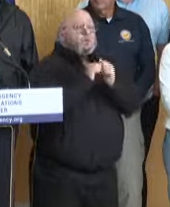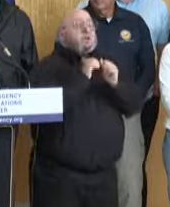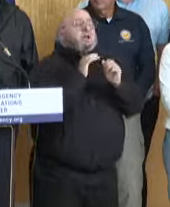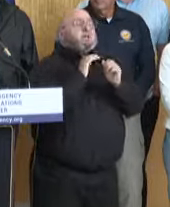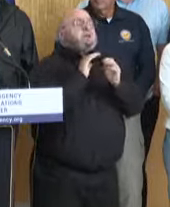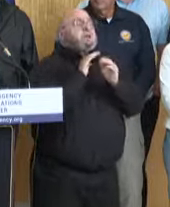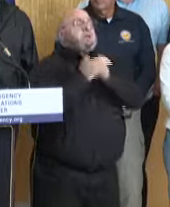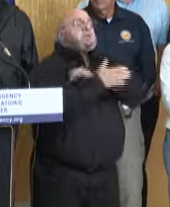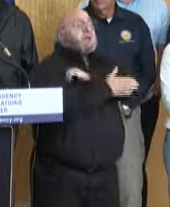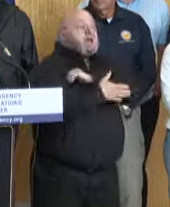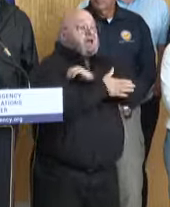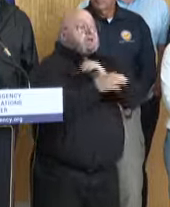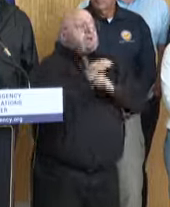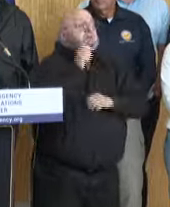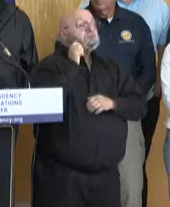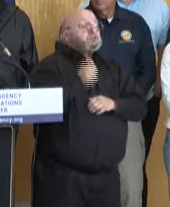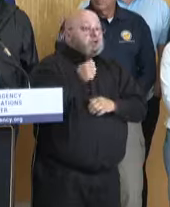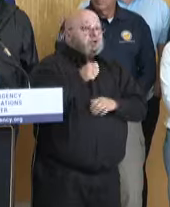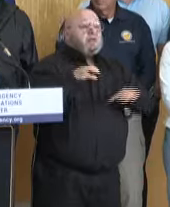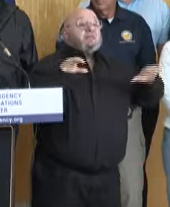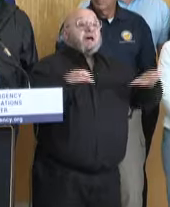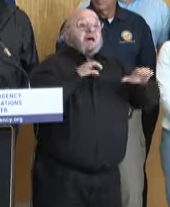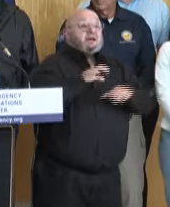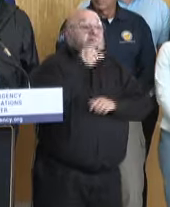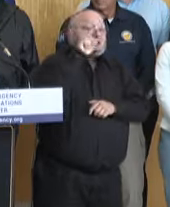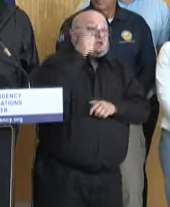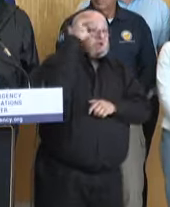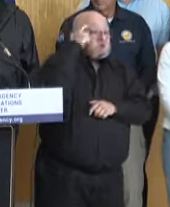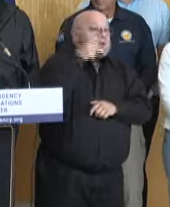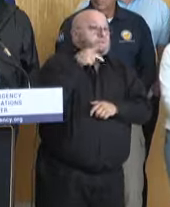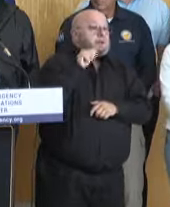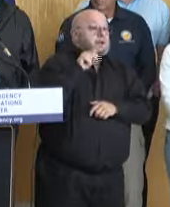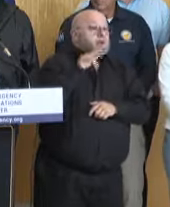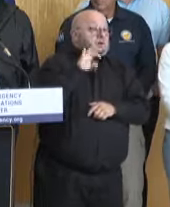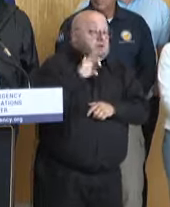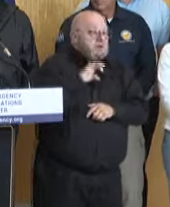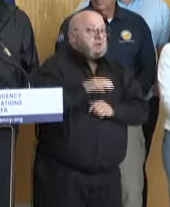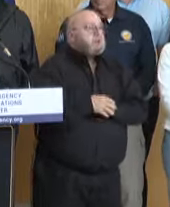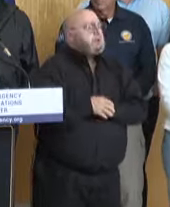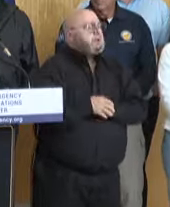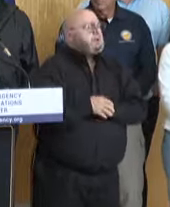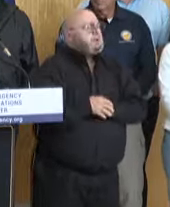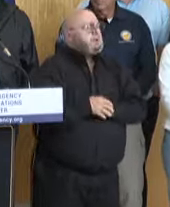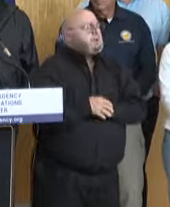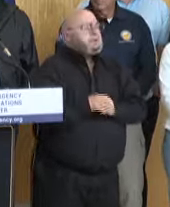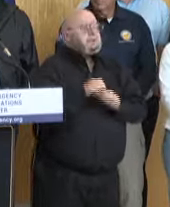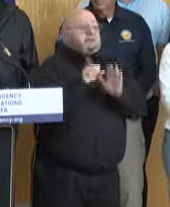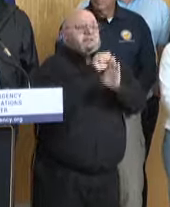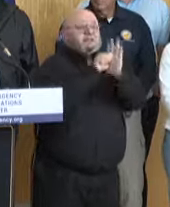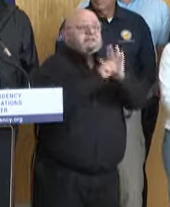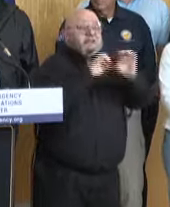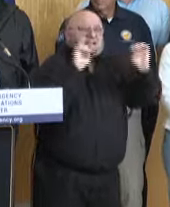JEFES DE DEPARTAMENTO, COLEGAS DEL CONCILIO DE LA CIUDAD, DEL GOBIERNO FEDERAL, CONGRESISTAS QUE ESÁN TRABAJANDO.